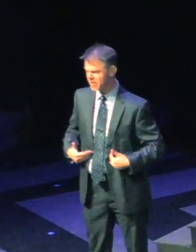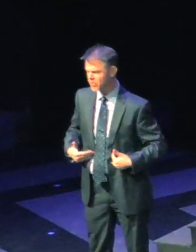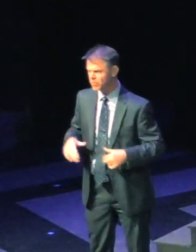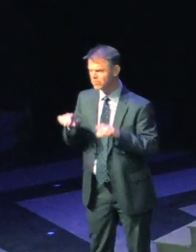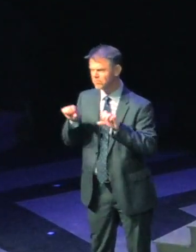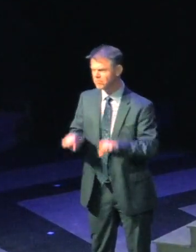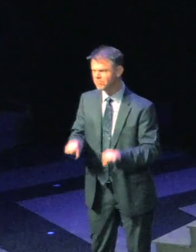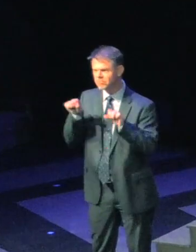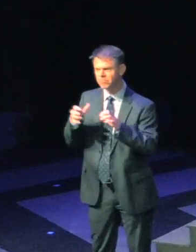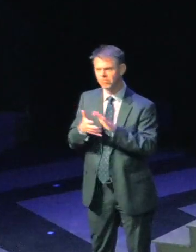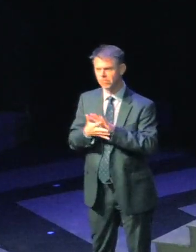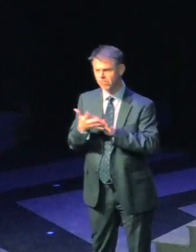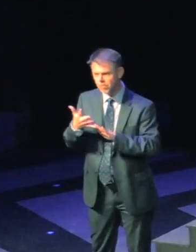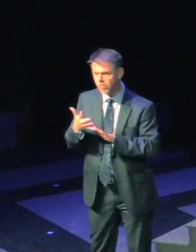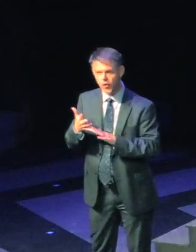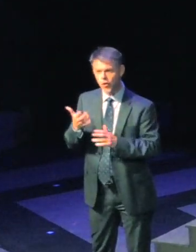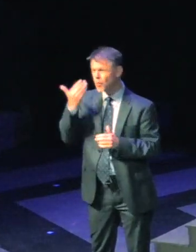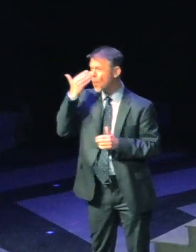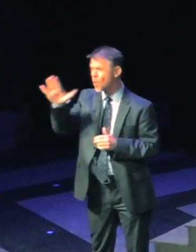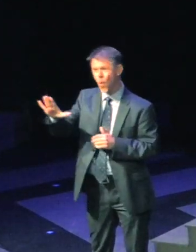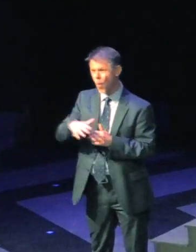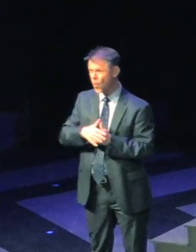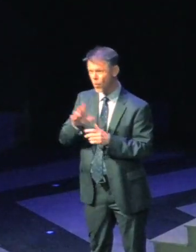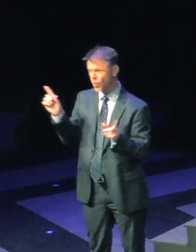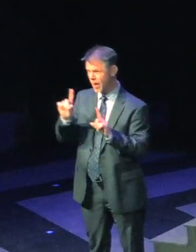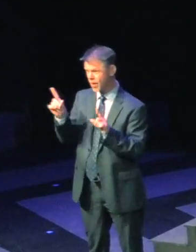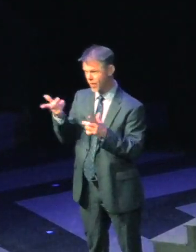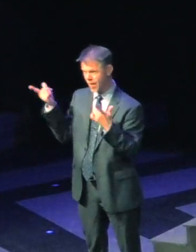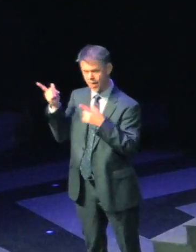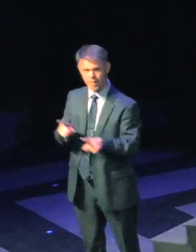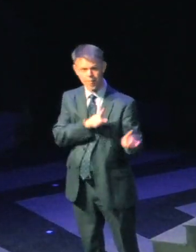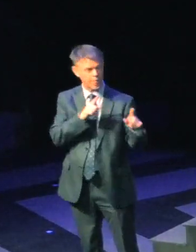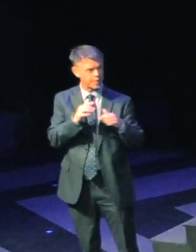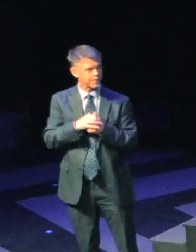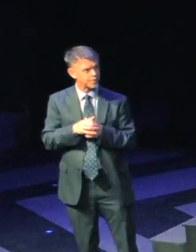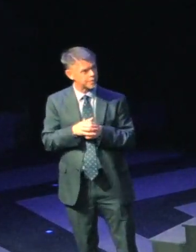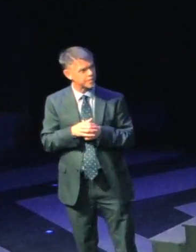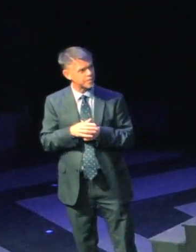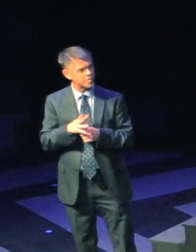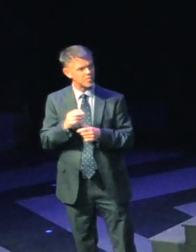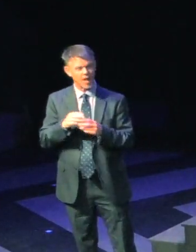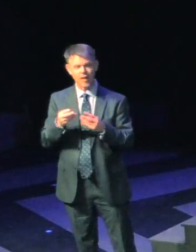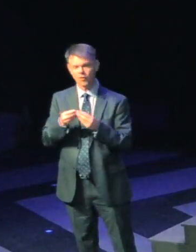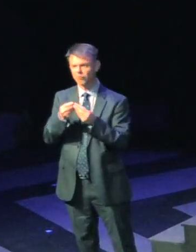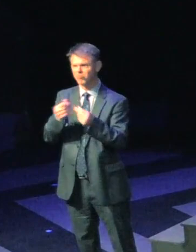its cover because you never know where it's been. Let us dispel the negative myths and stereotypes